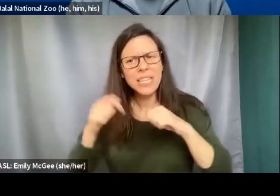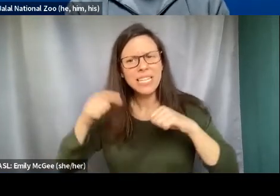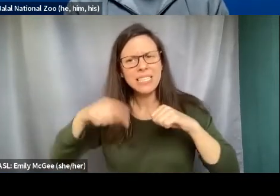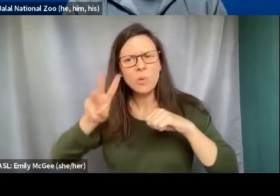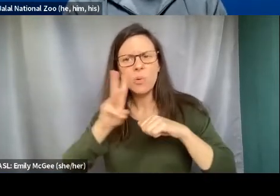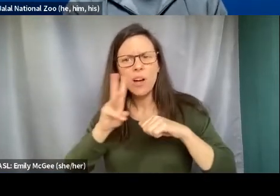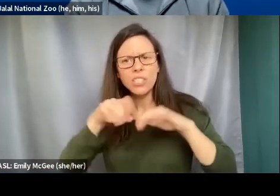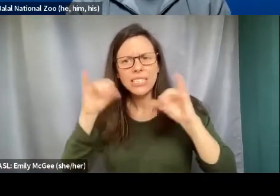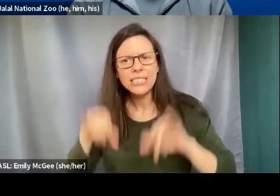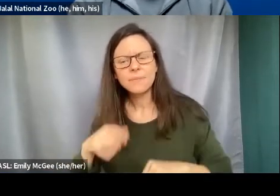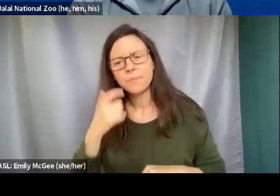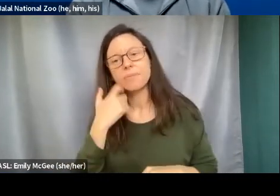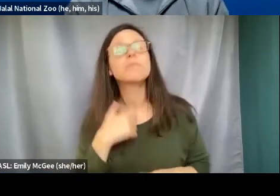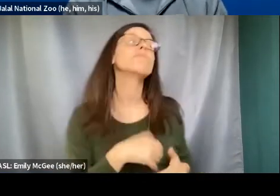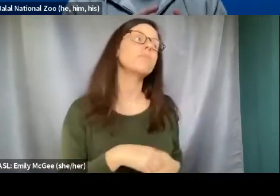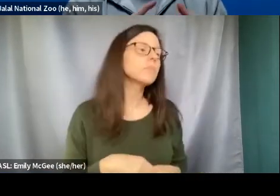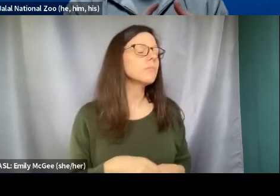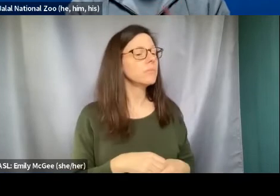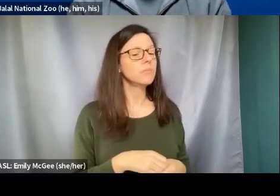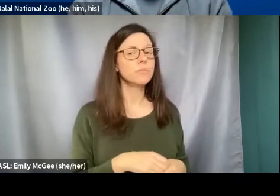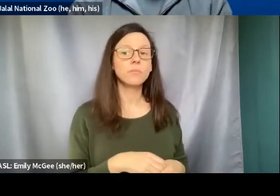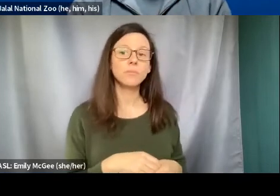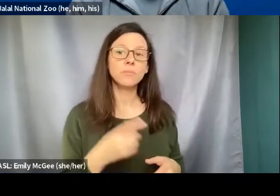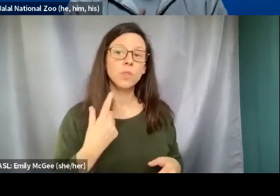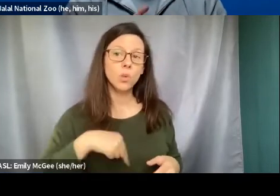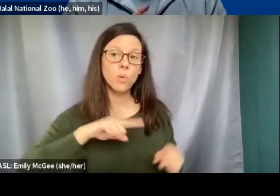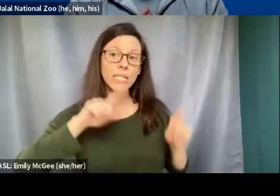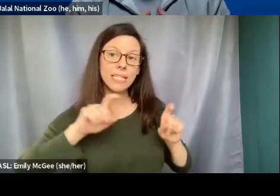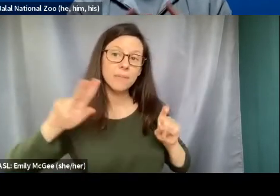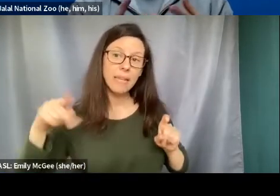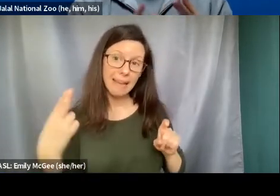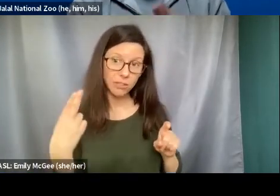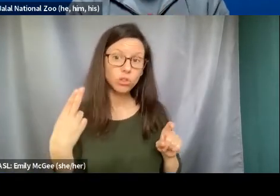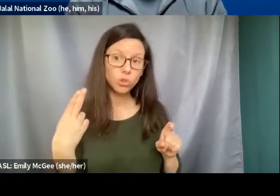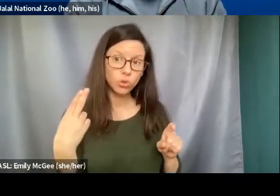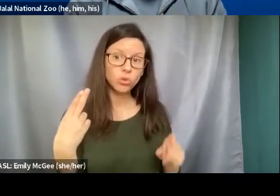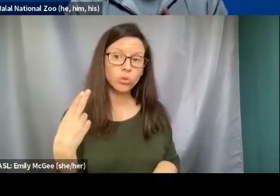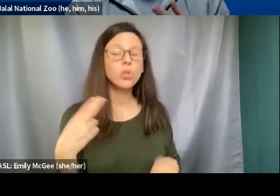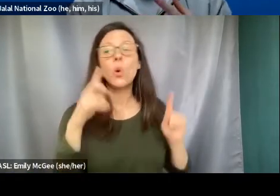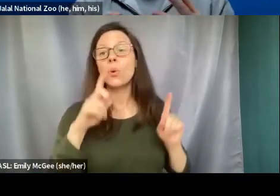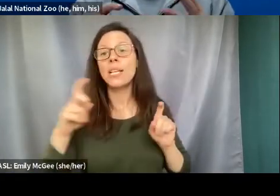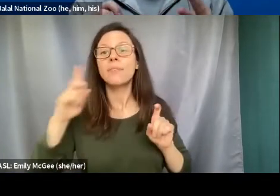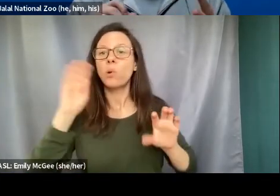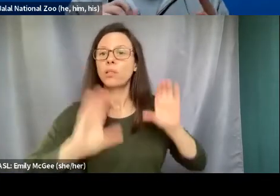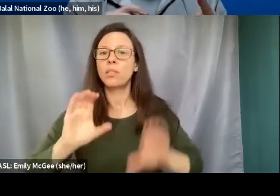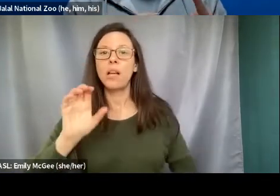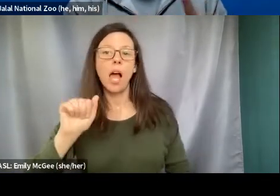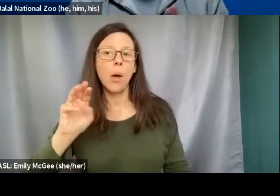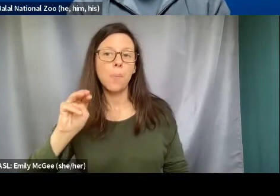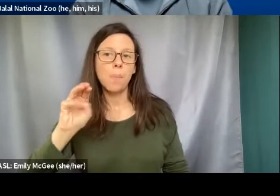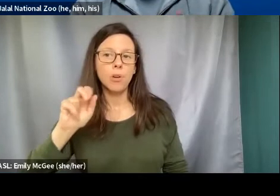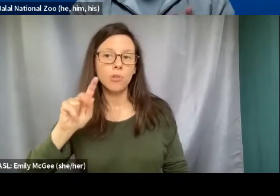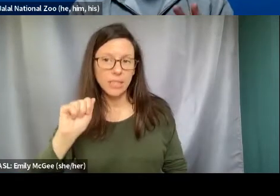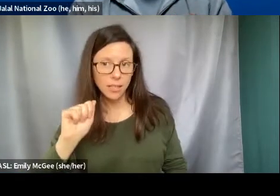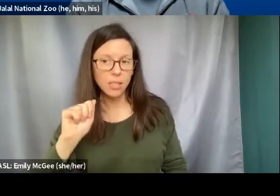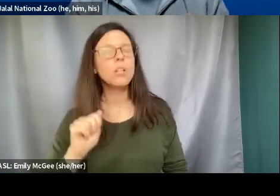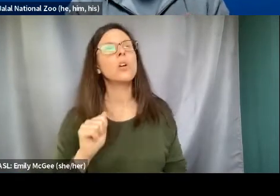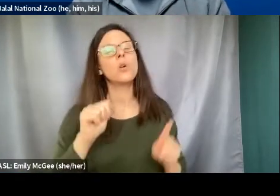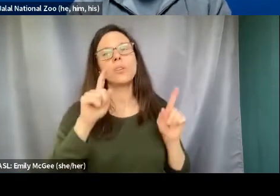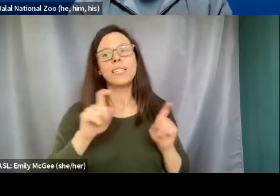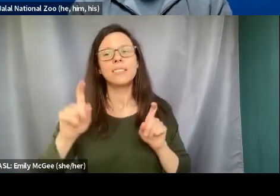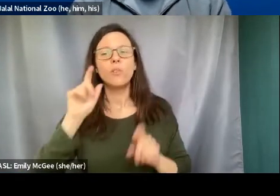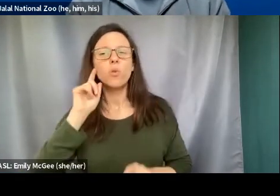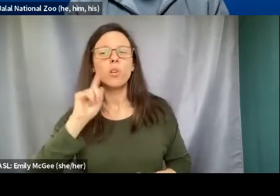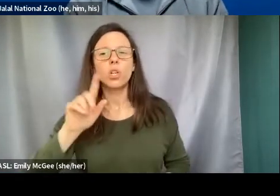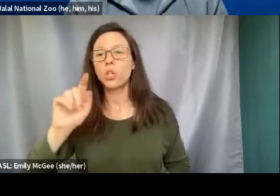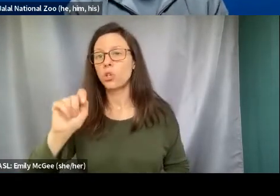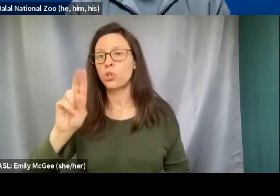Jalal: The, we test up for ph of the water. We test for ammonia. We test for turbidity. We test for uh,